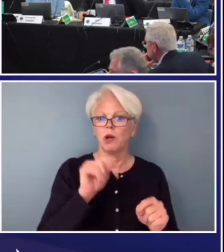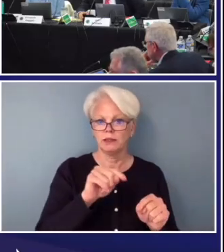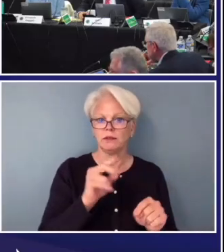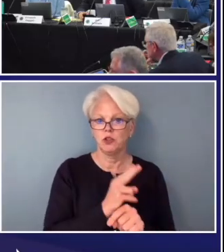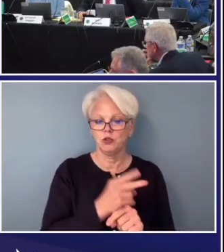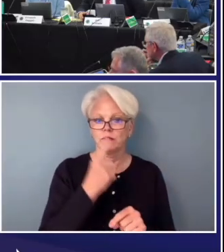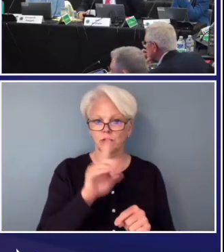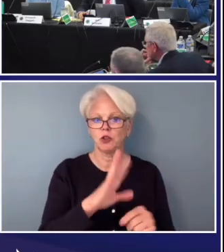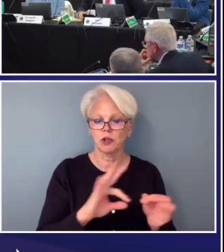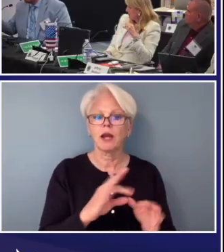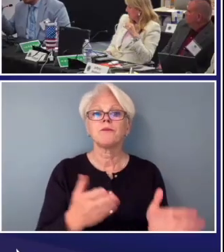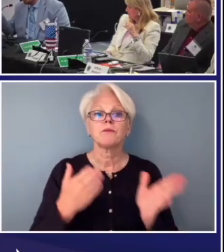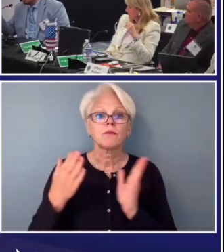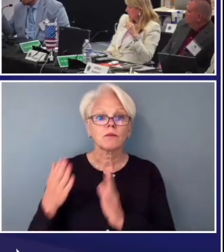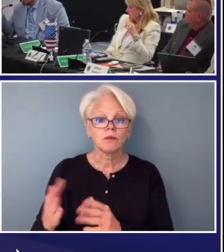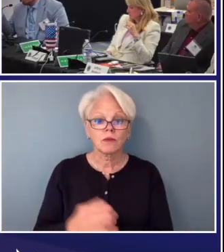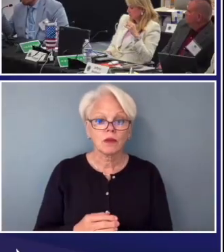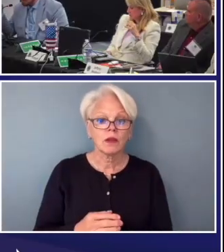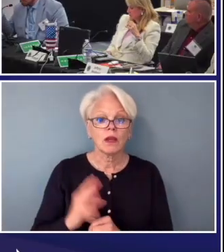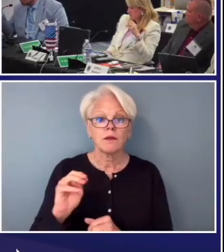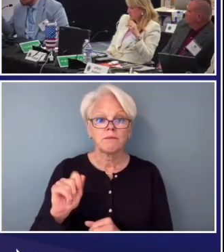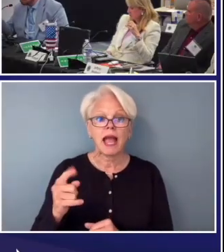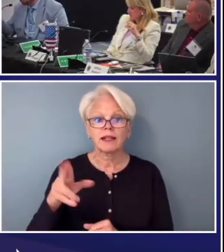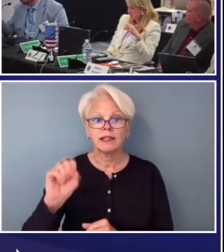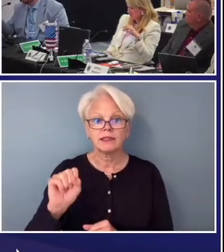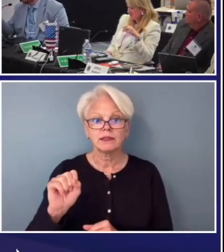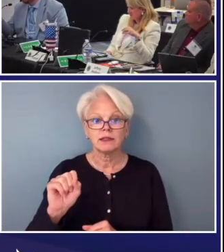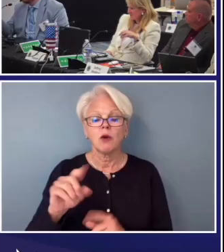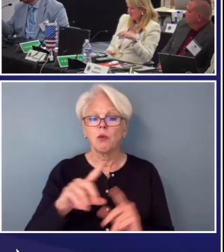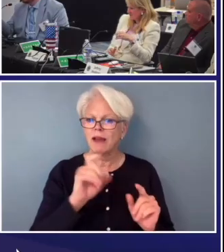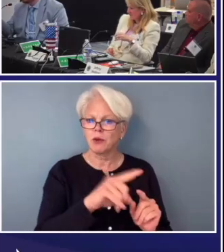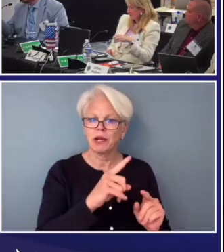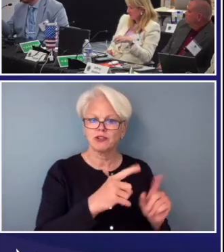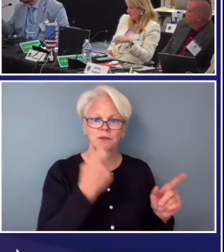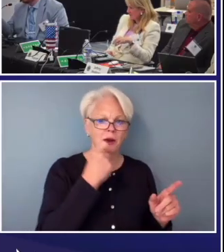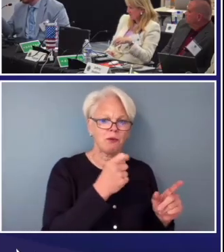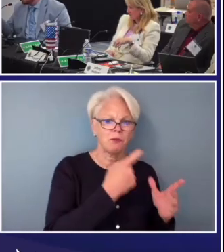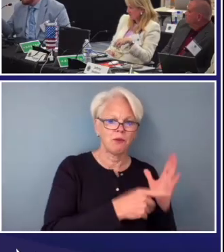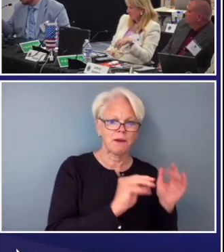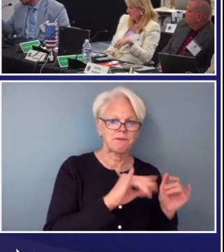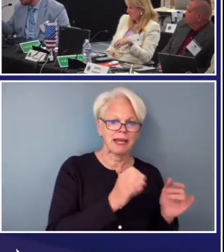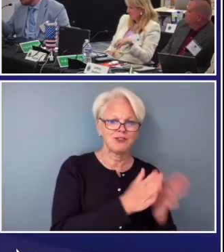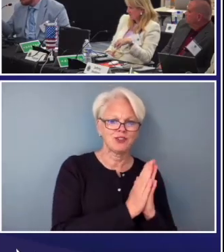Oh, I have a question about Mike's question. Um, because there were a few minor